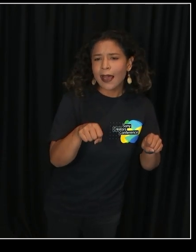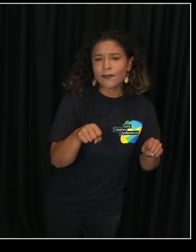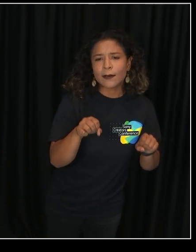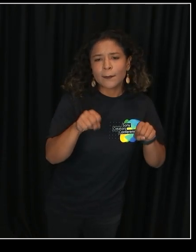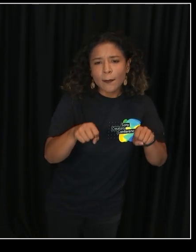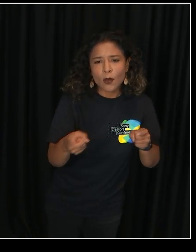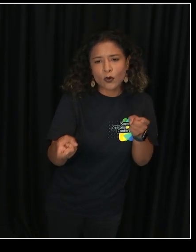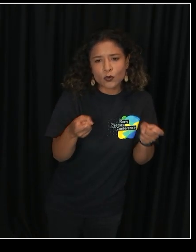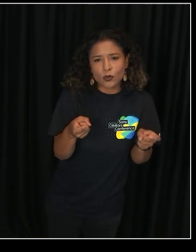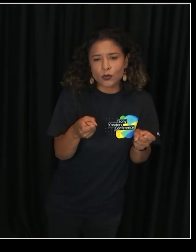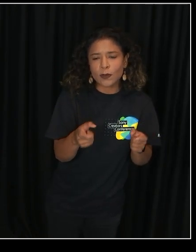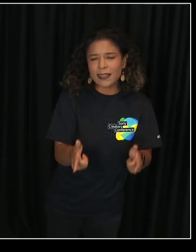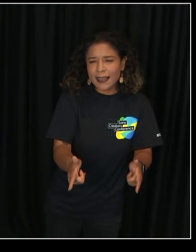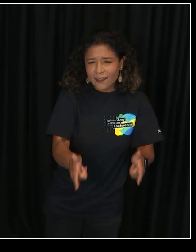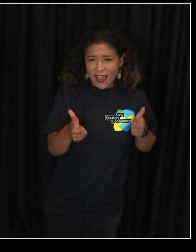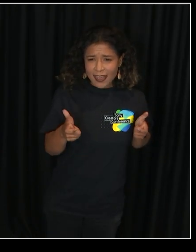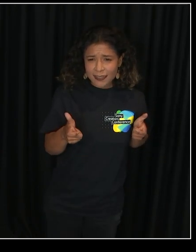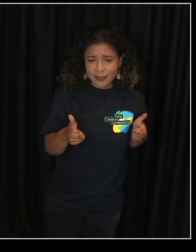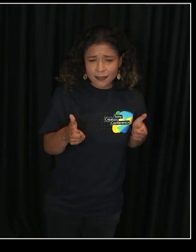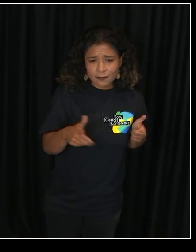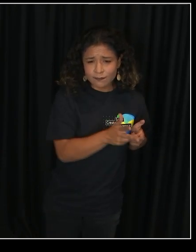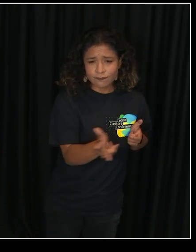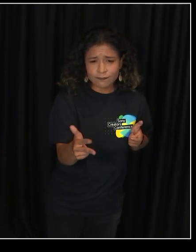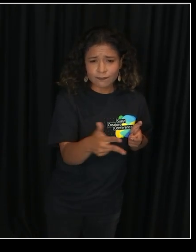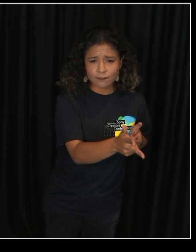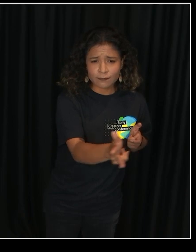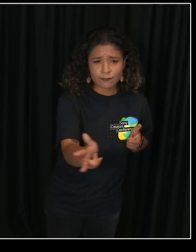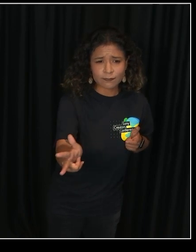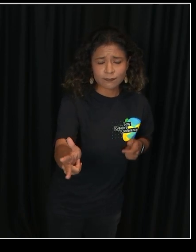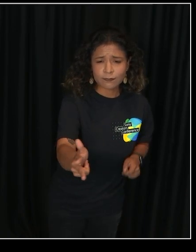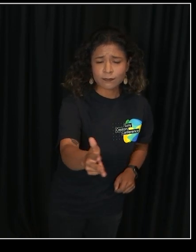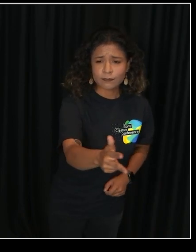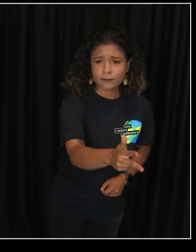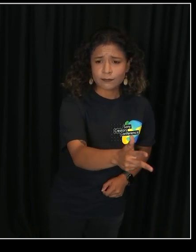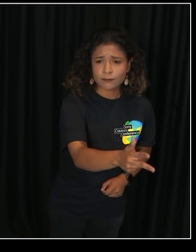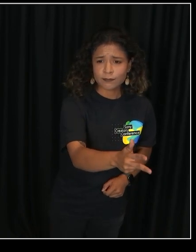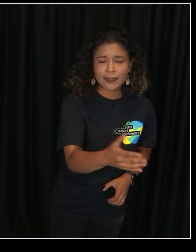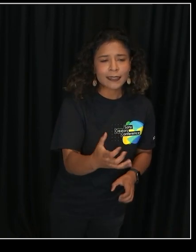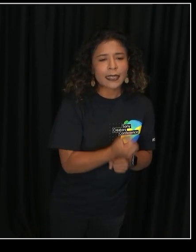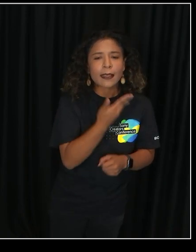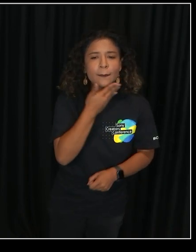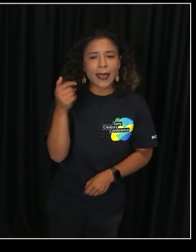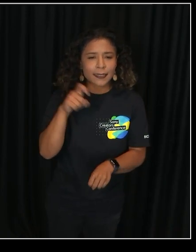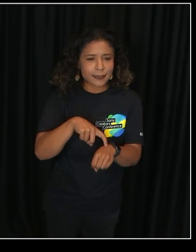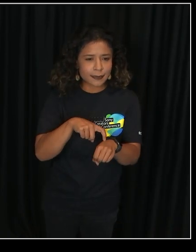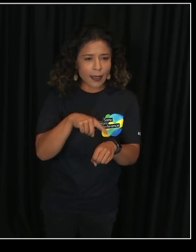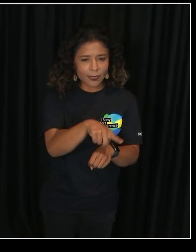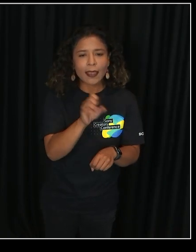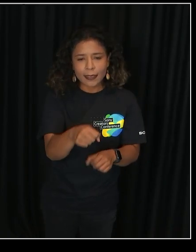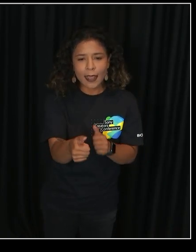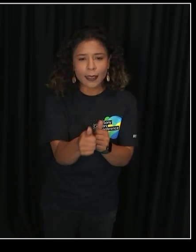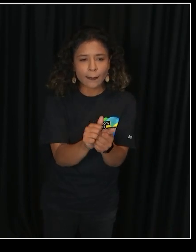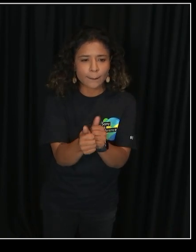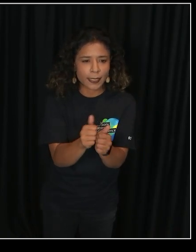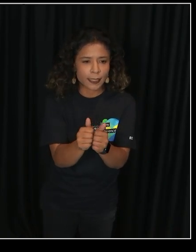at the limits of traction in order to get the best time to be able to compete with these best drivers.